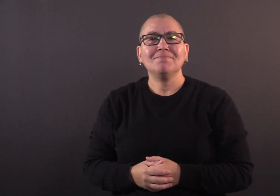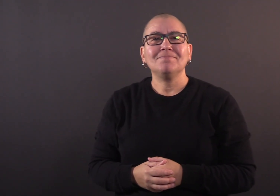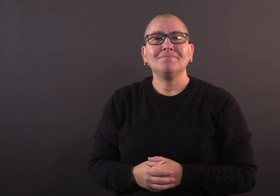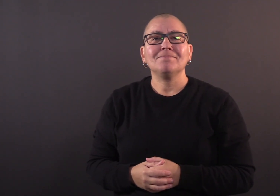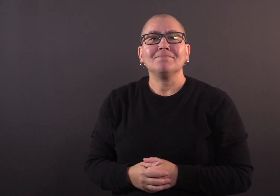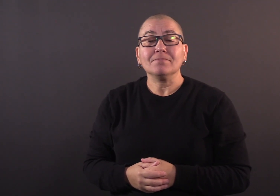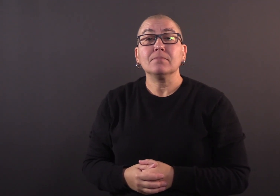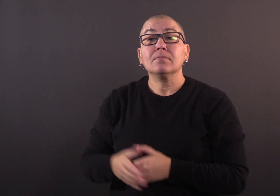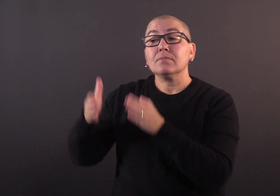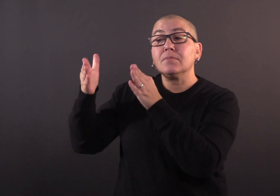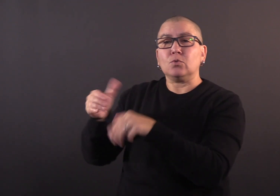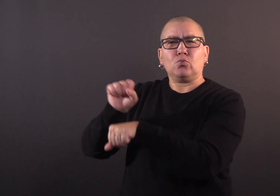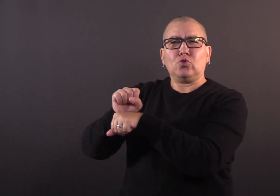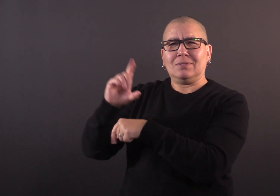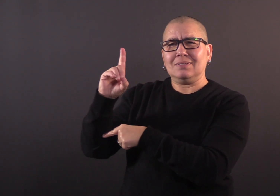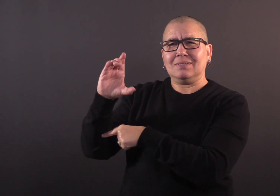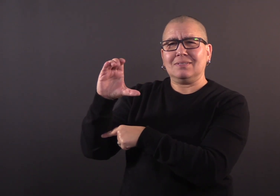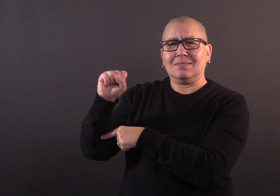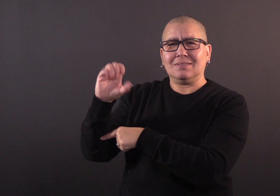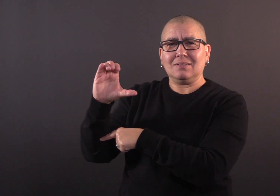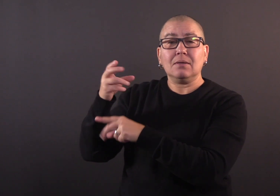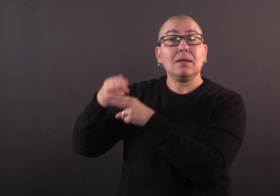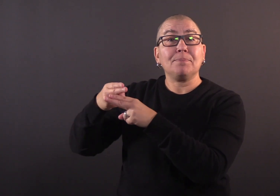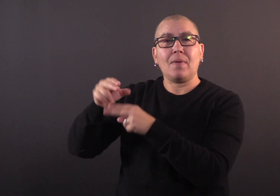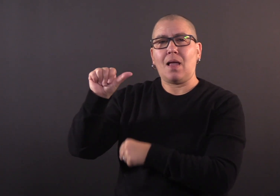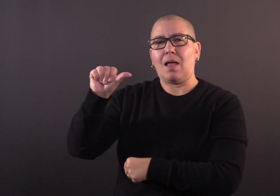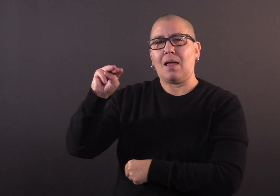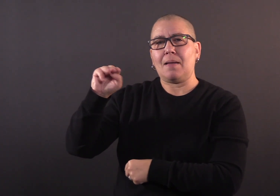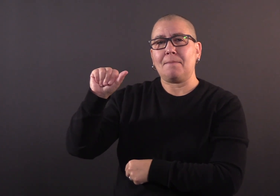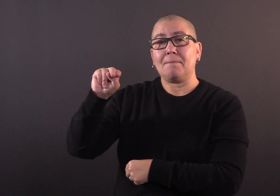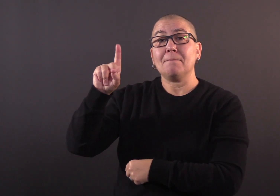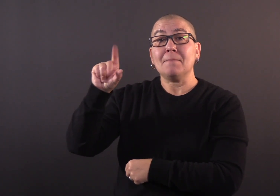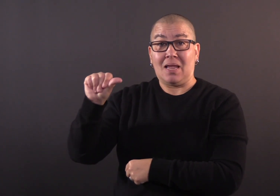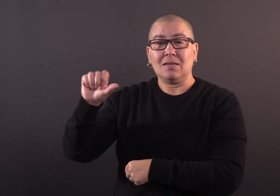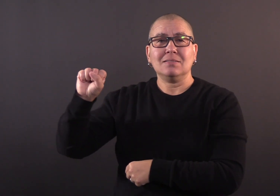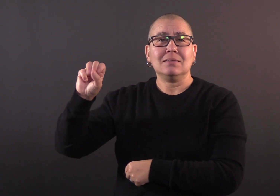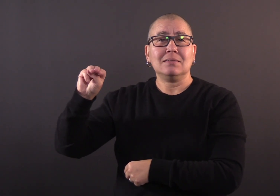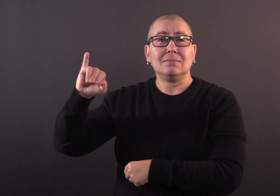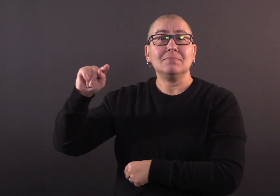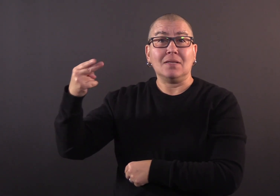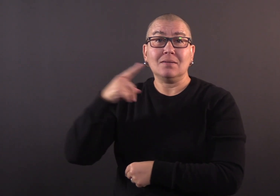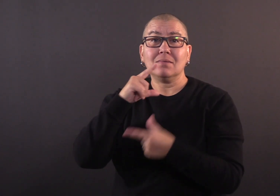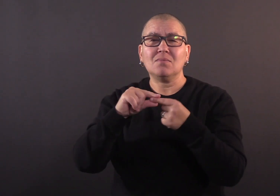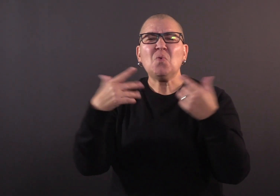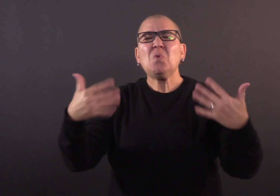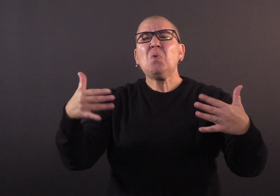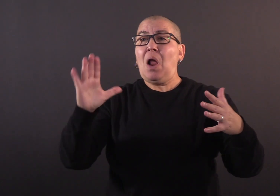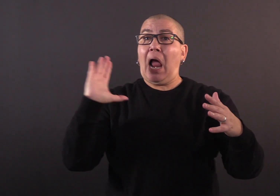supplies, and logistics. ‘‘We exceeded our target,